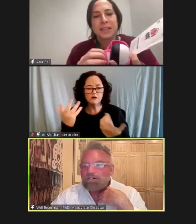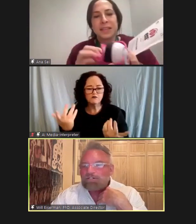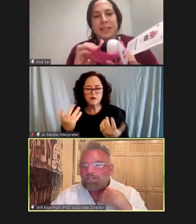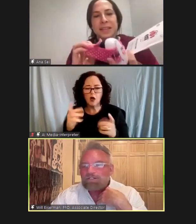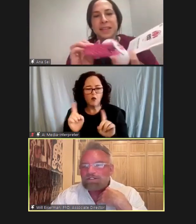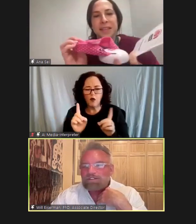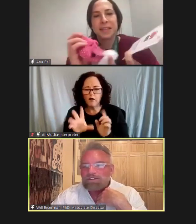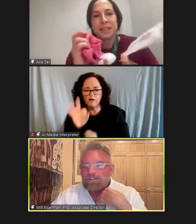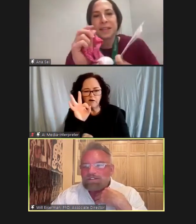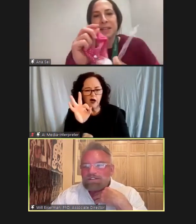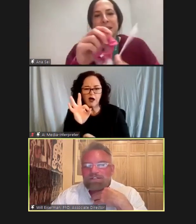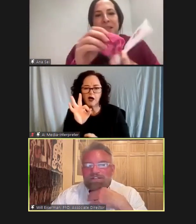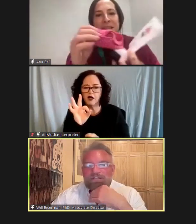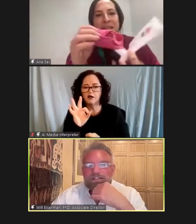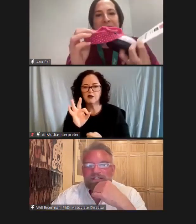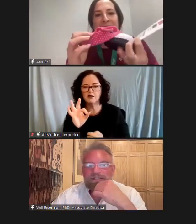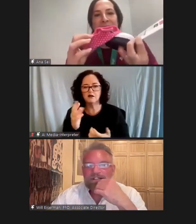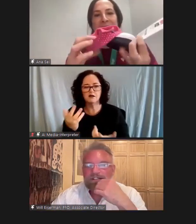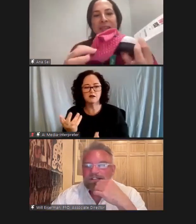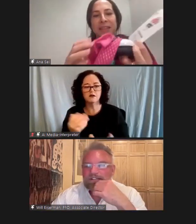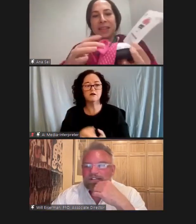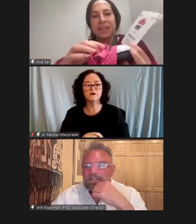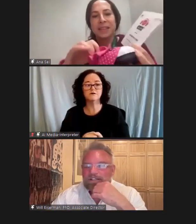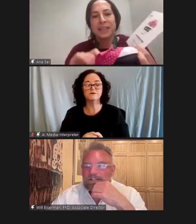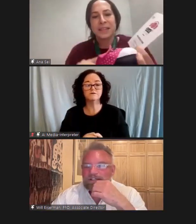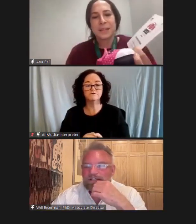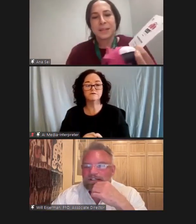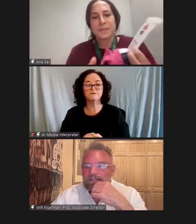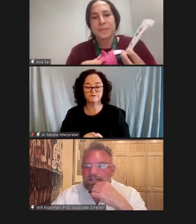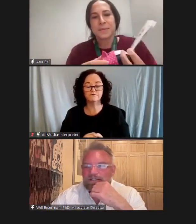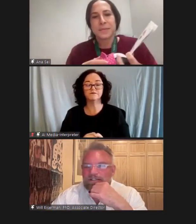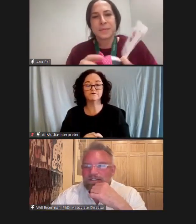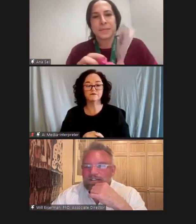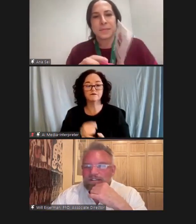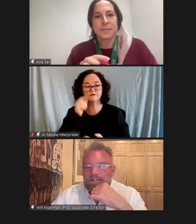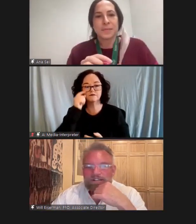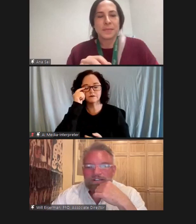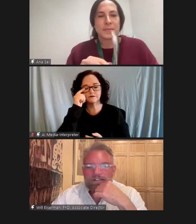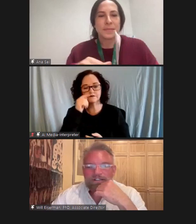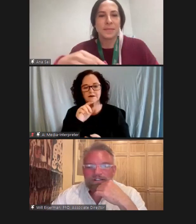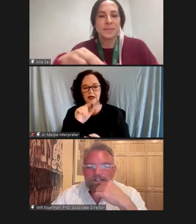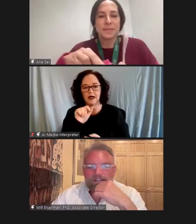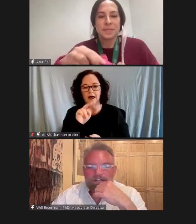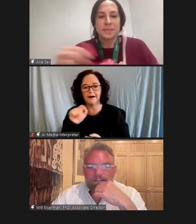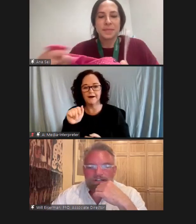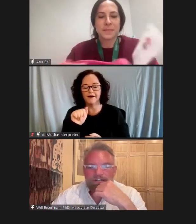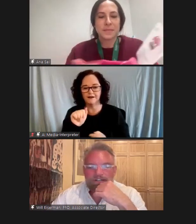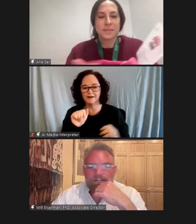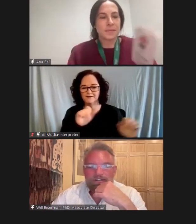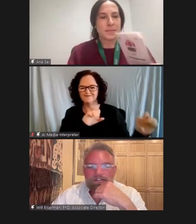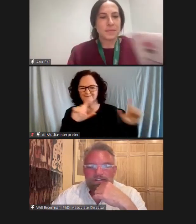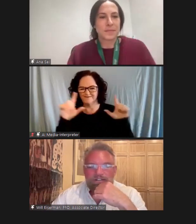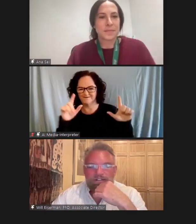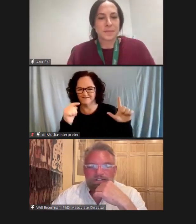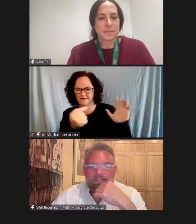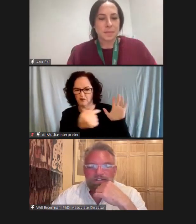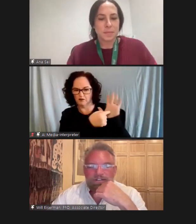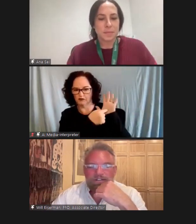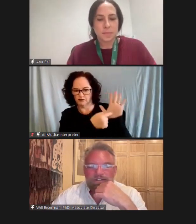those so we put a link on a showing you